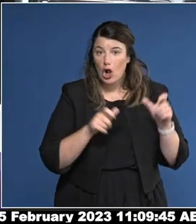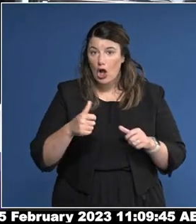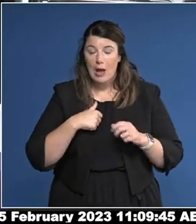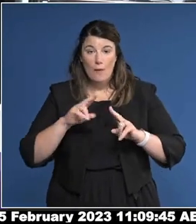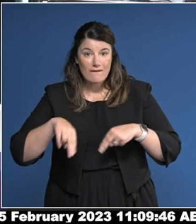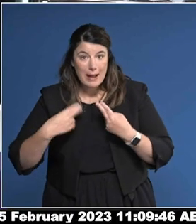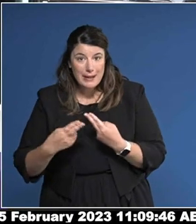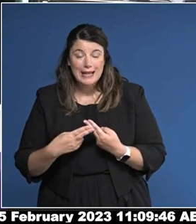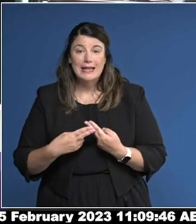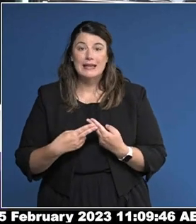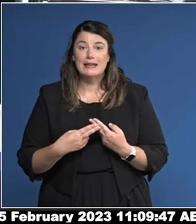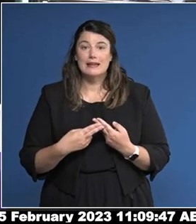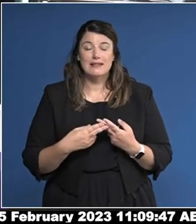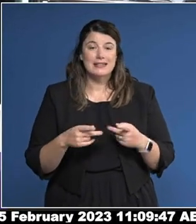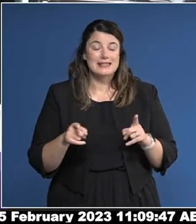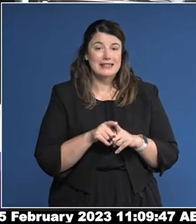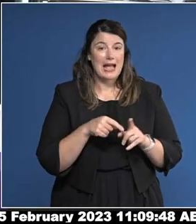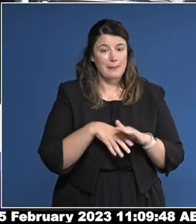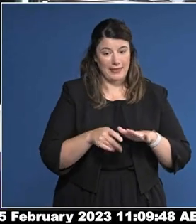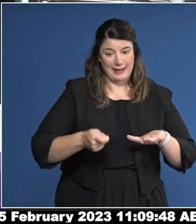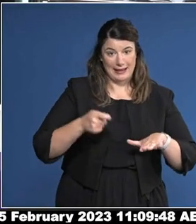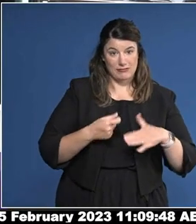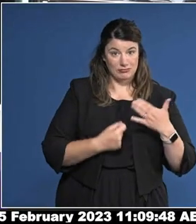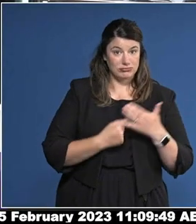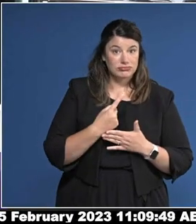You know, as was highlighted in the last hearing, the organisation's response to the